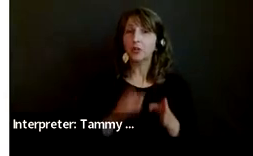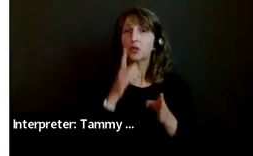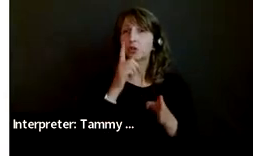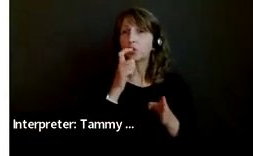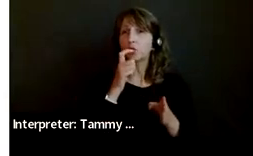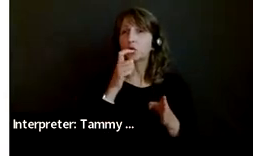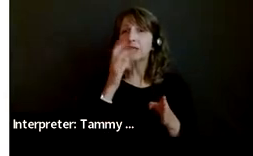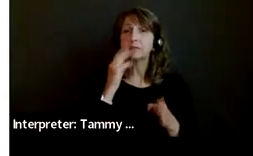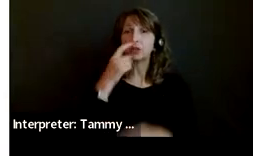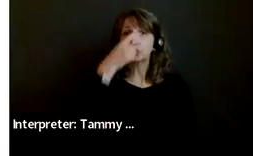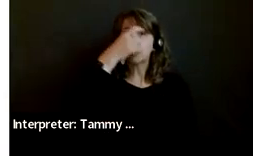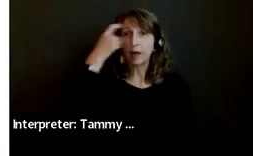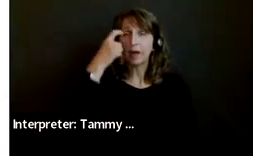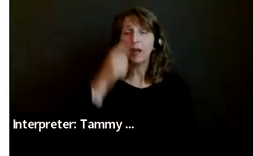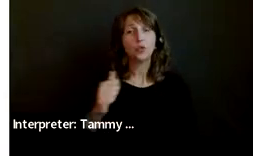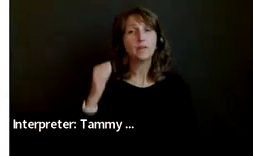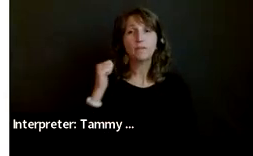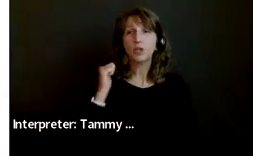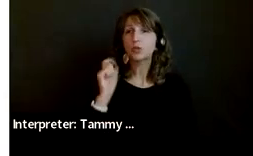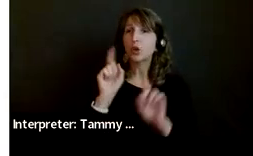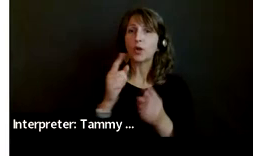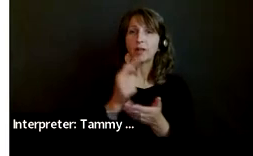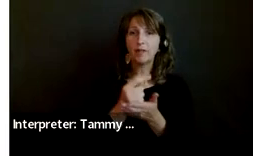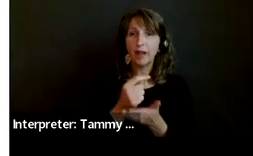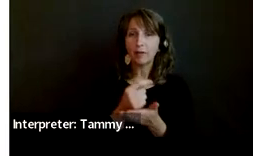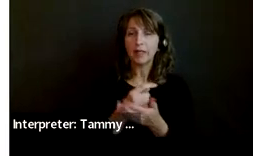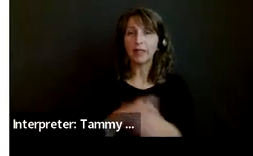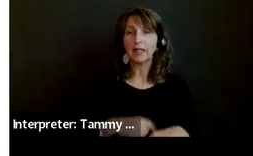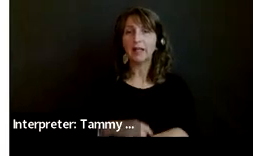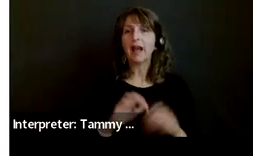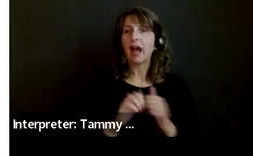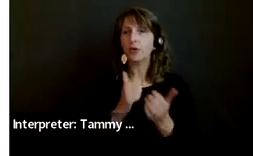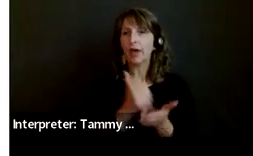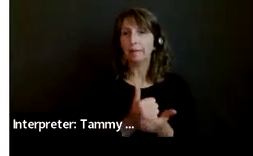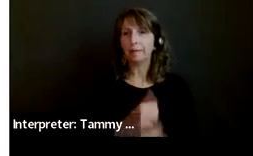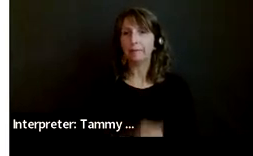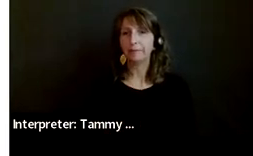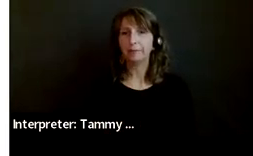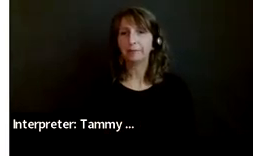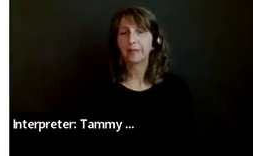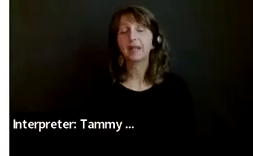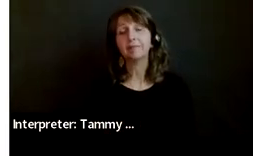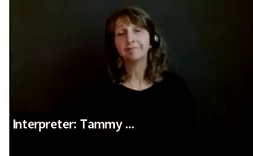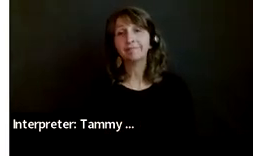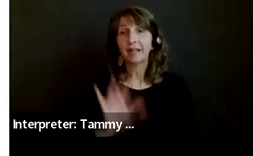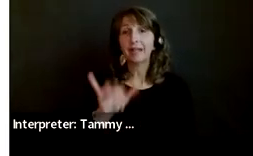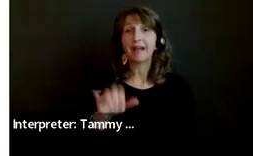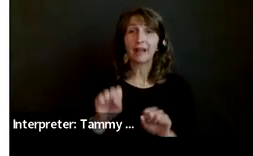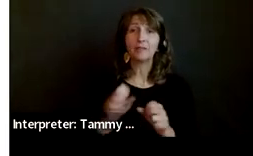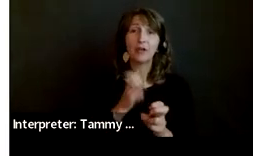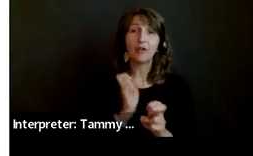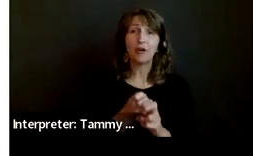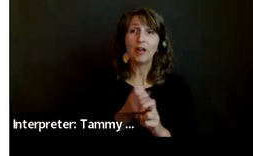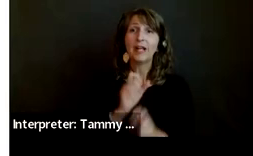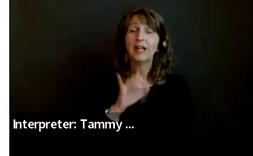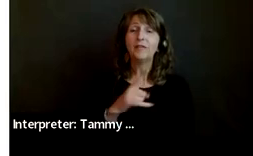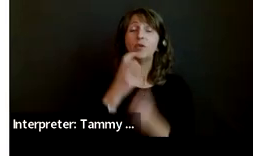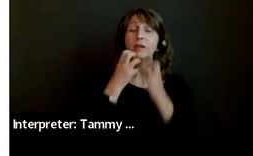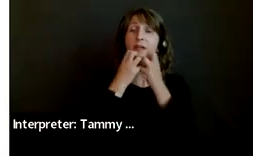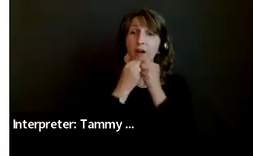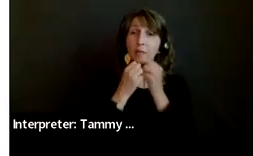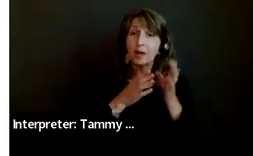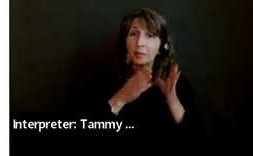That can be really hard. When you care about somebody and you feel as if they're not doing everything that they can to support themselves.